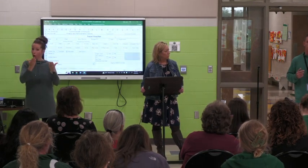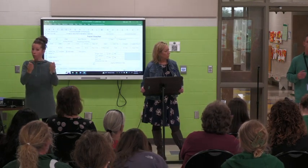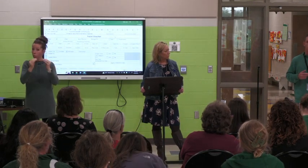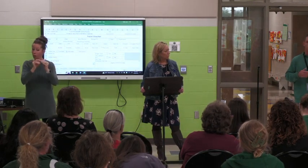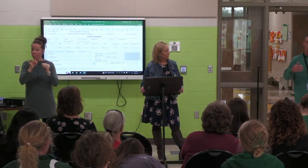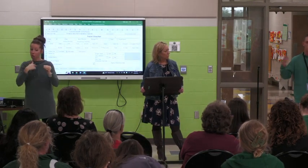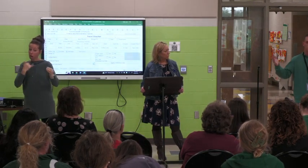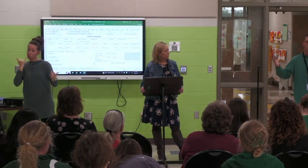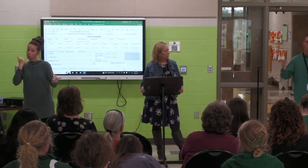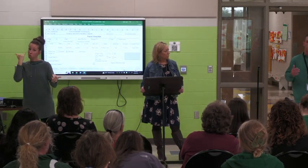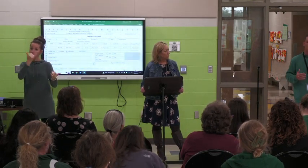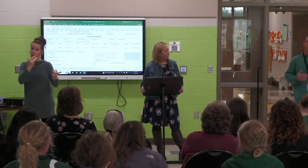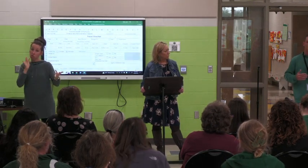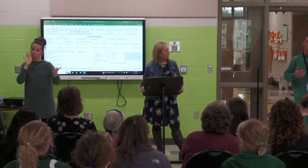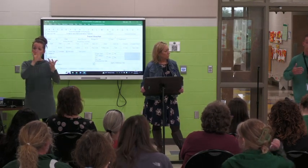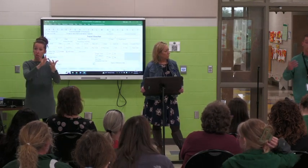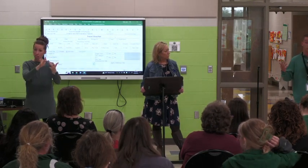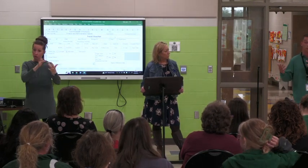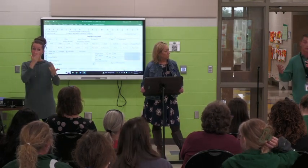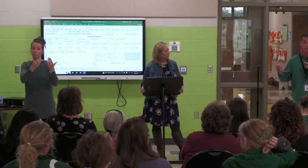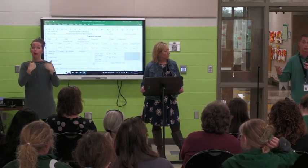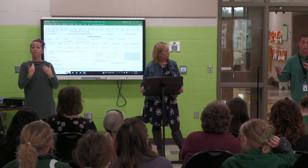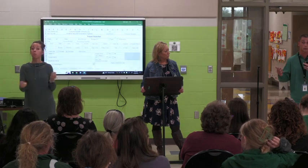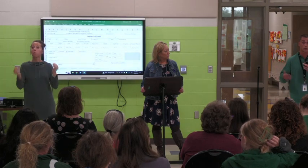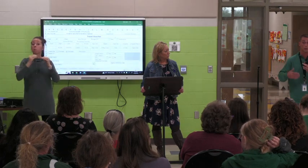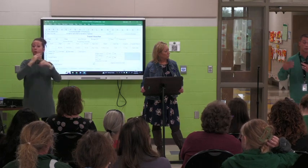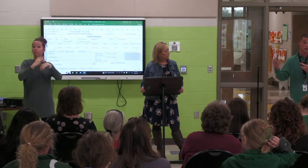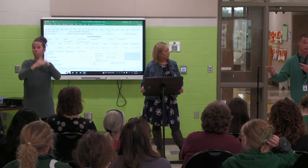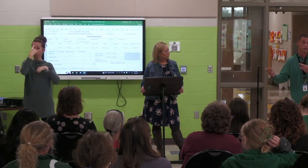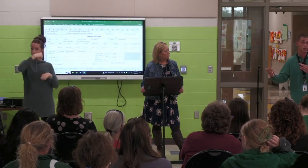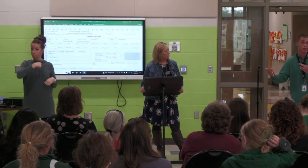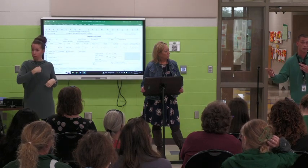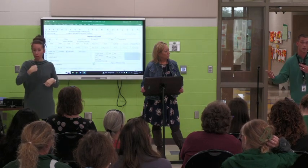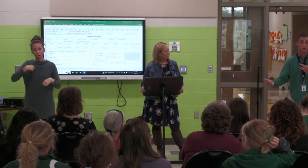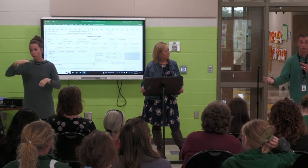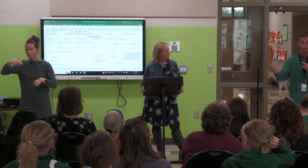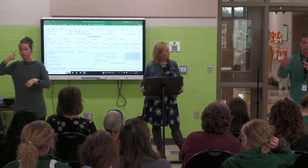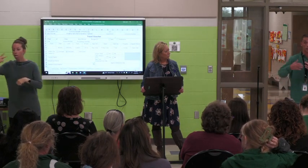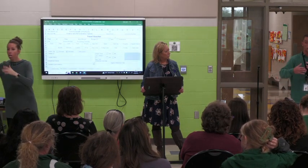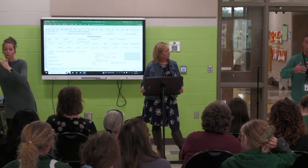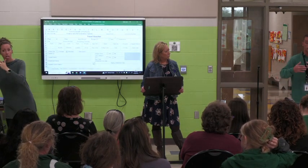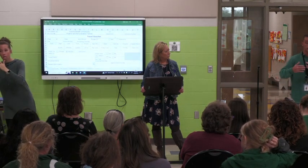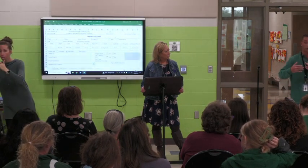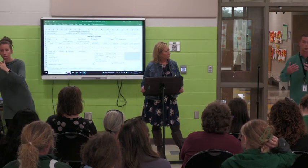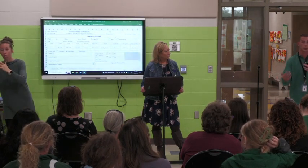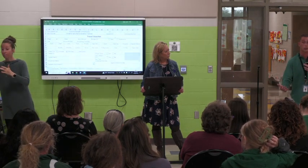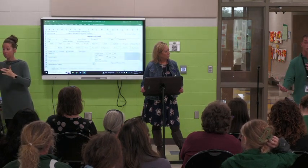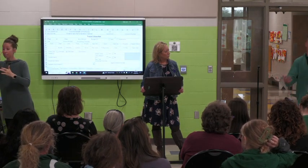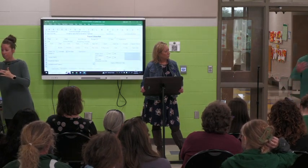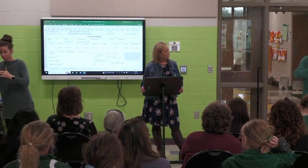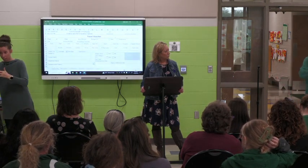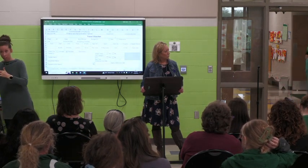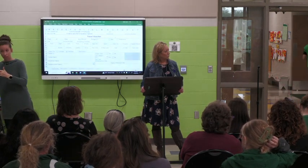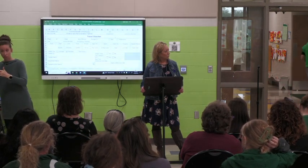that they may have a broader catalog that may have these items available to me that I'm not seeing on the website or if I'm seeing them on the website are they cheaper through a catalog